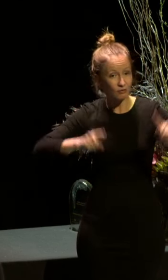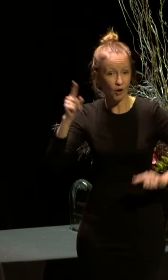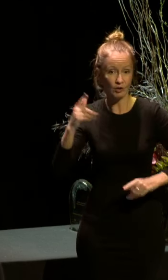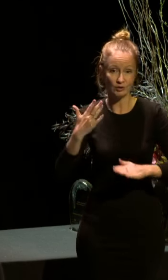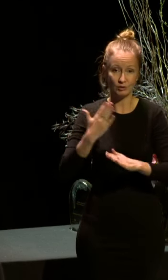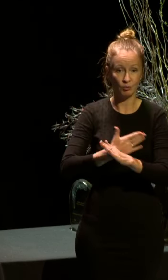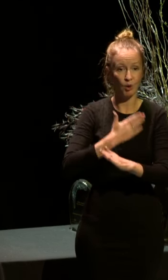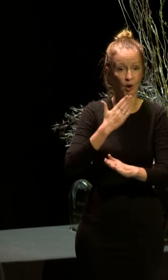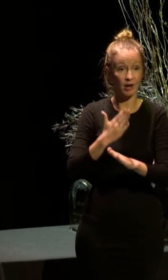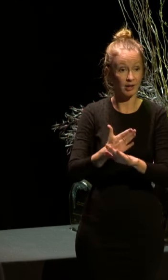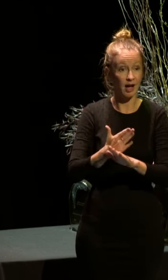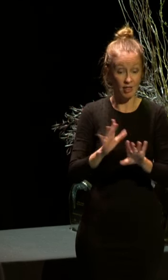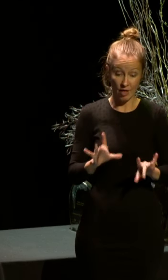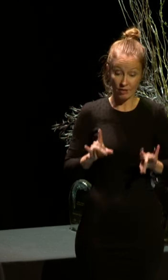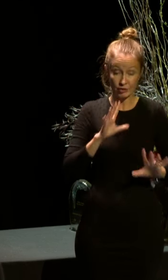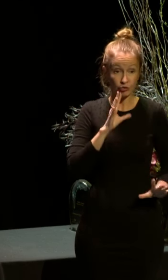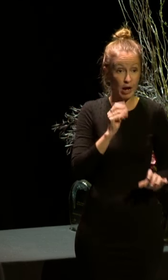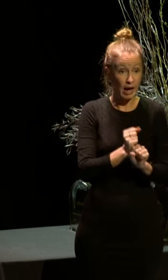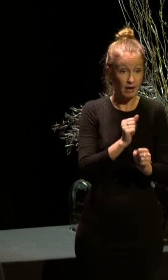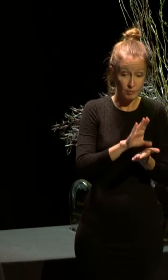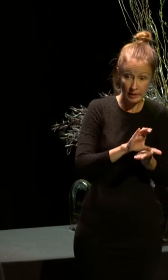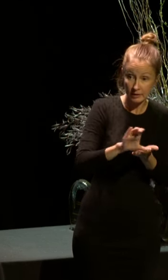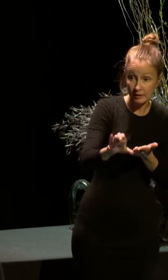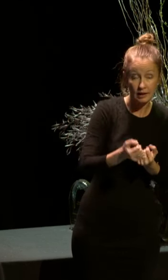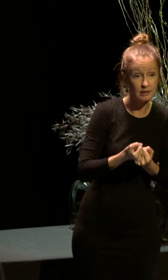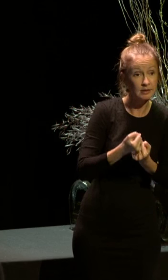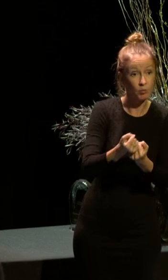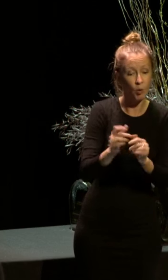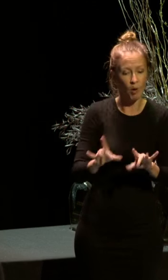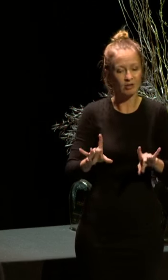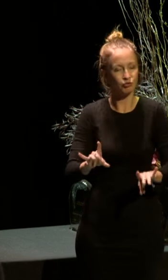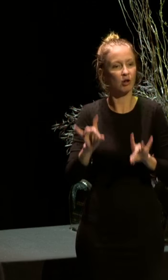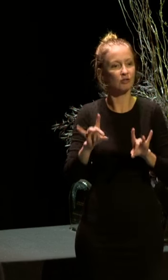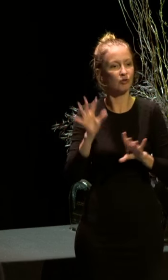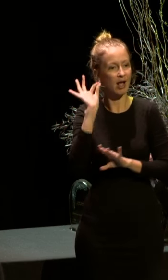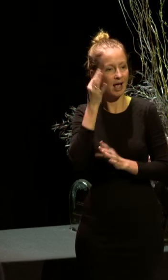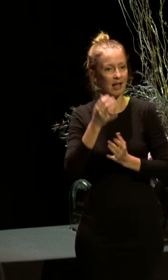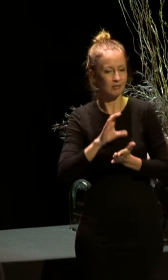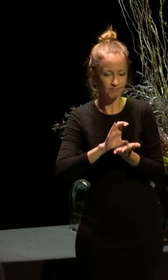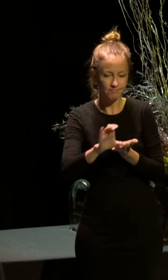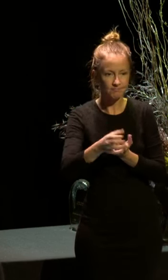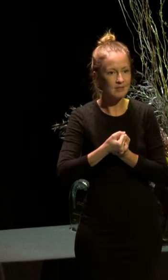by the Australian government and by the Australia Council. We are rich indeed.